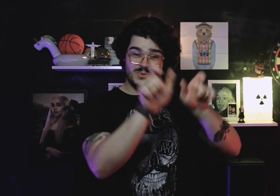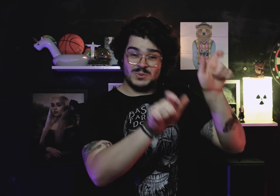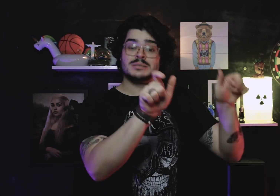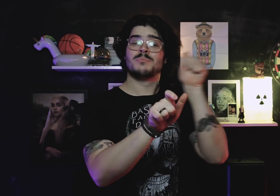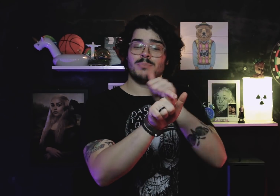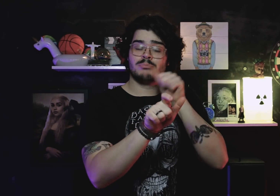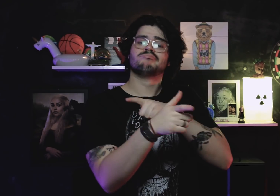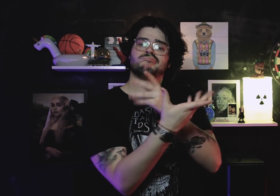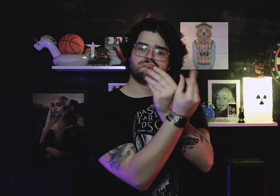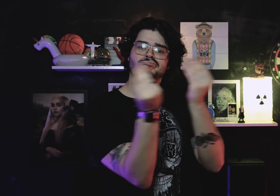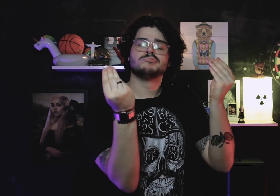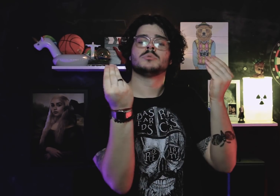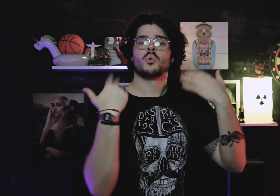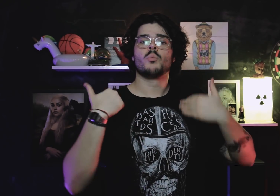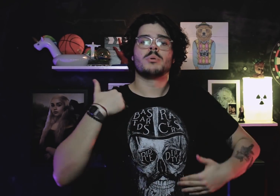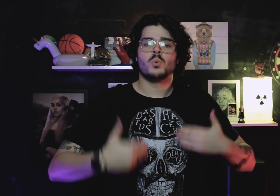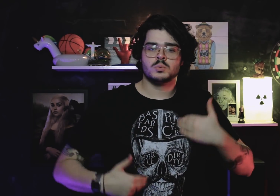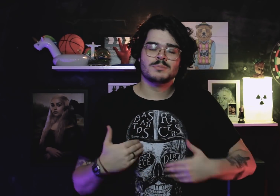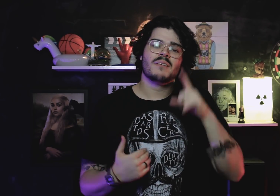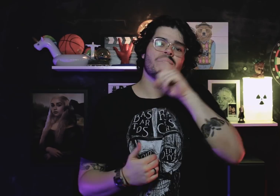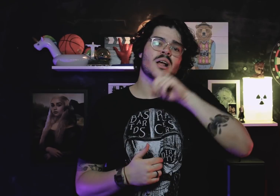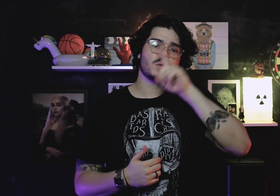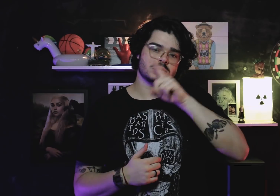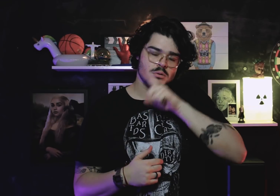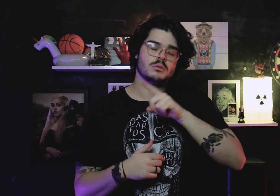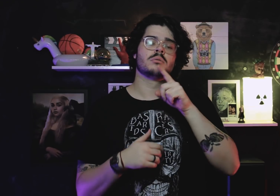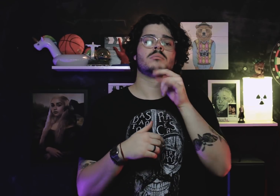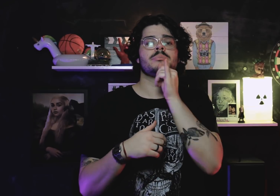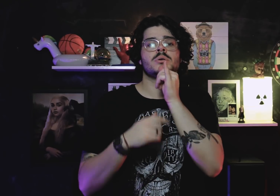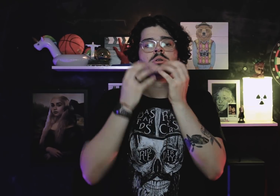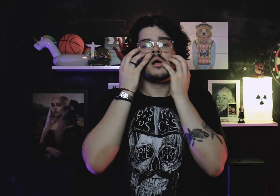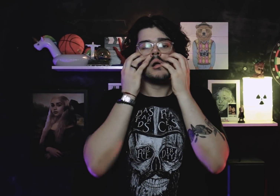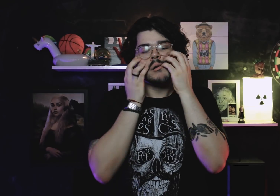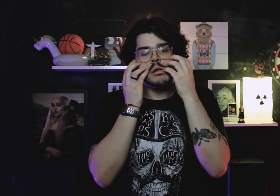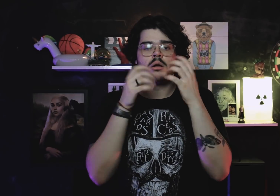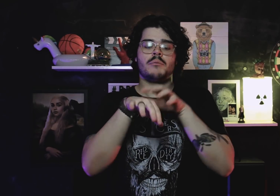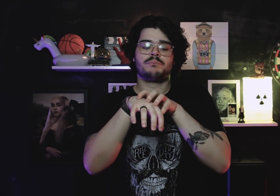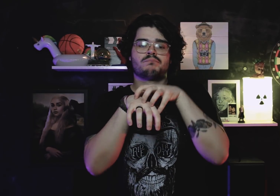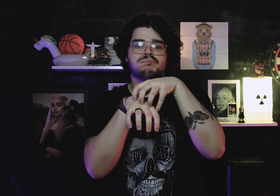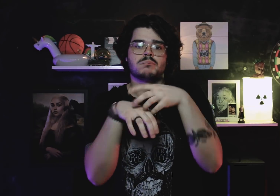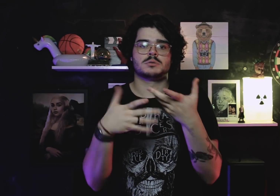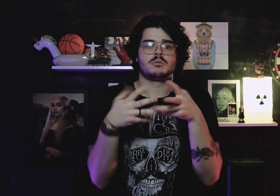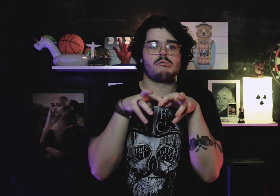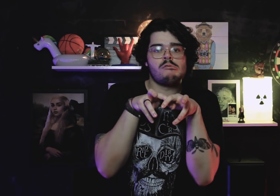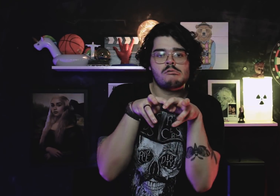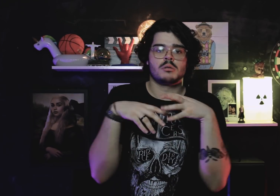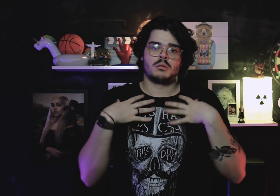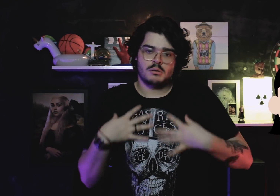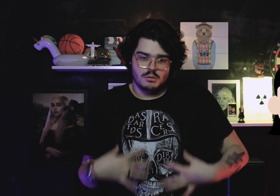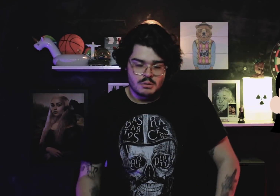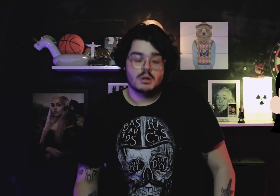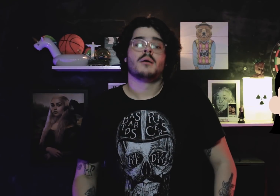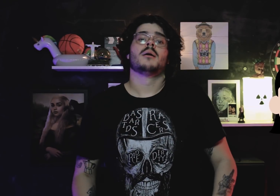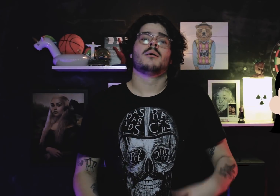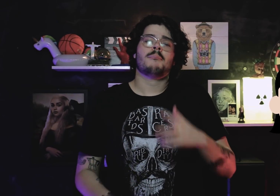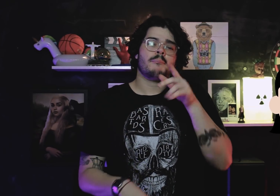As many of them had deformed bodies,